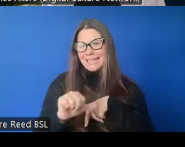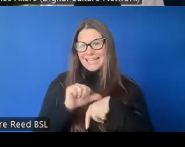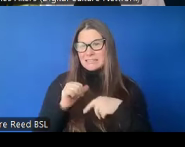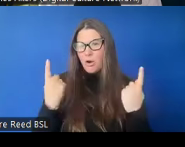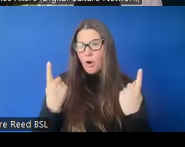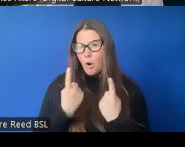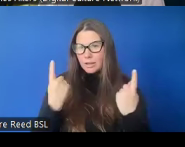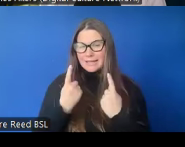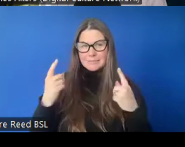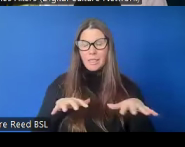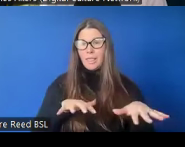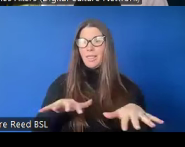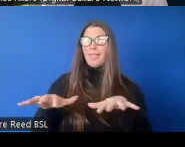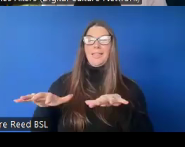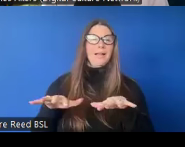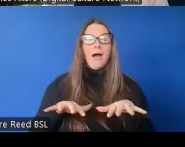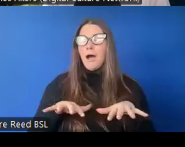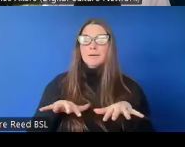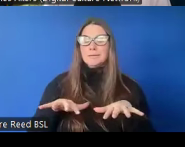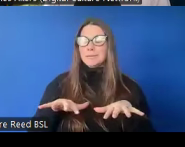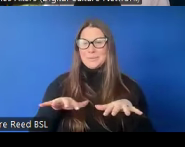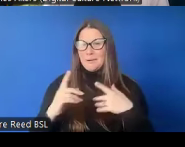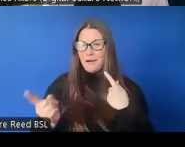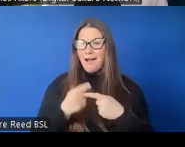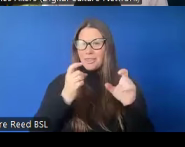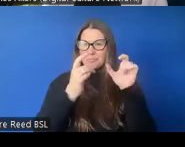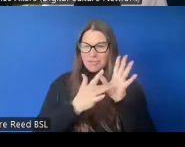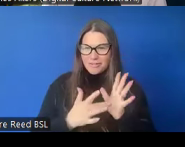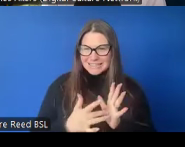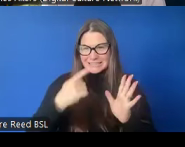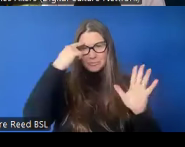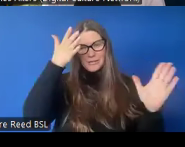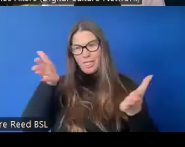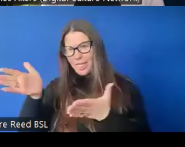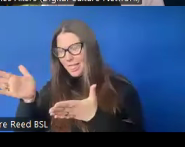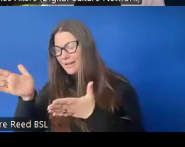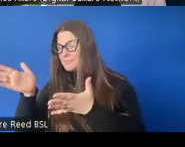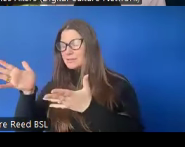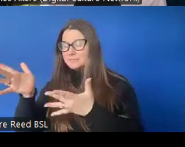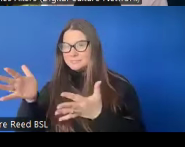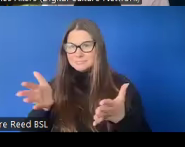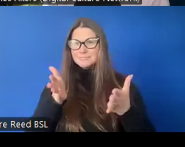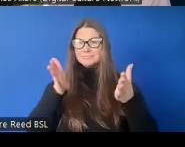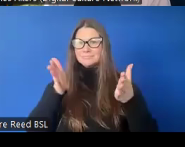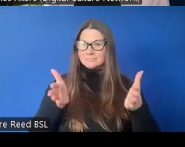There's a lot of stuff that you've probably-- other priorities that you've got going on, but being here today shows your commitment to learning